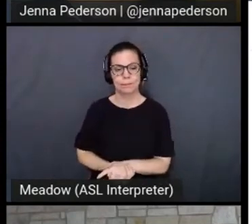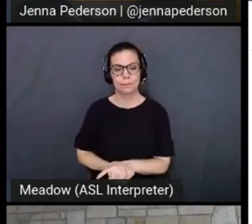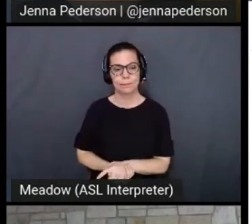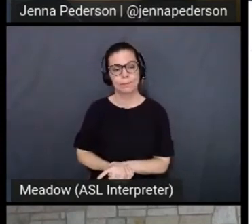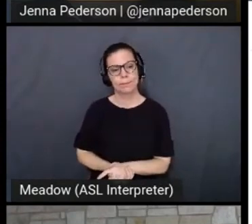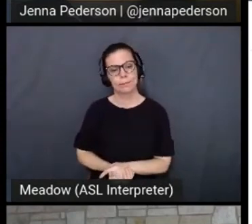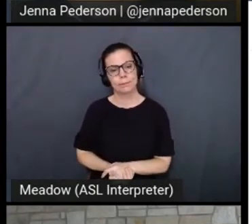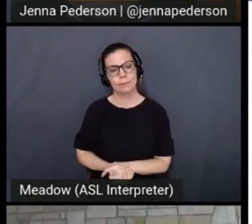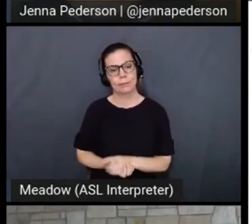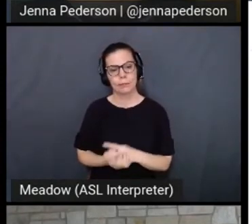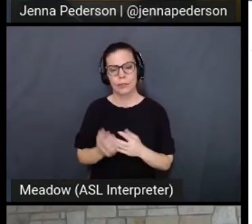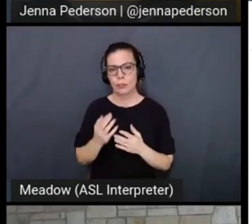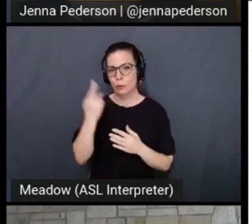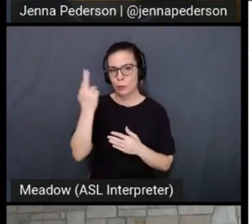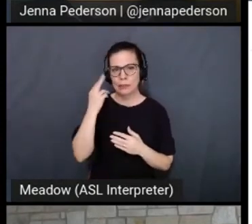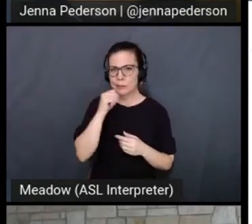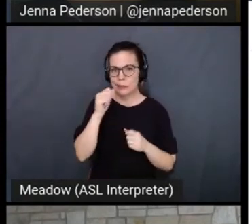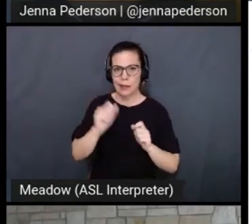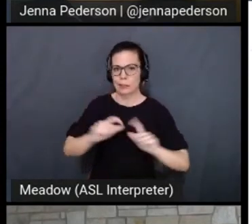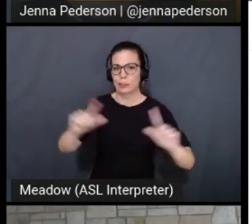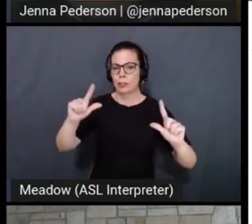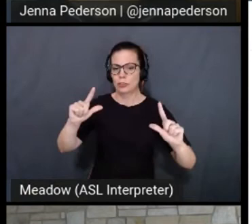for a reasons that didn't seem to launch, so let's give it another try.